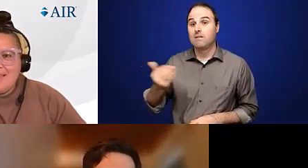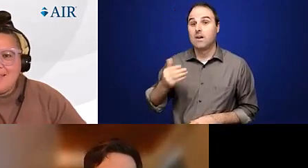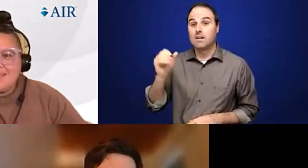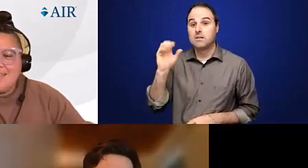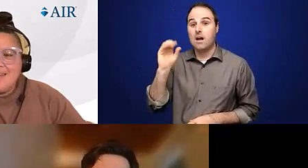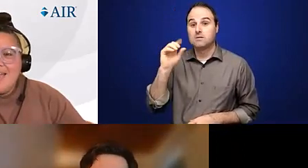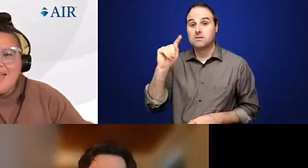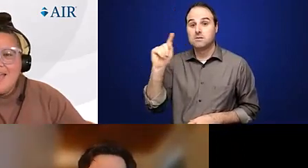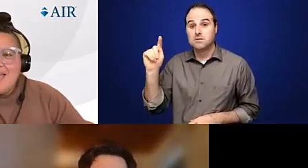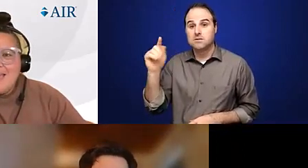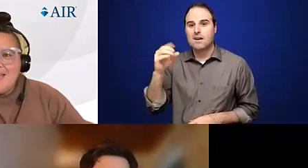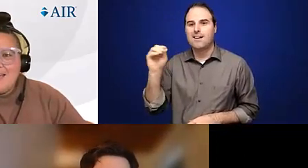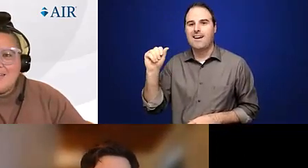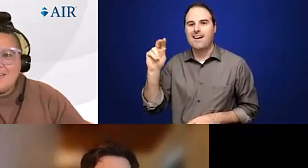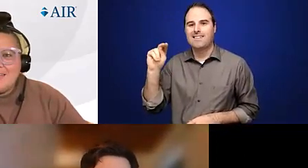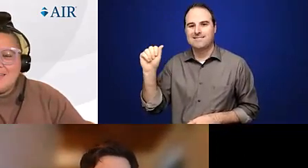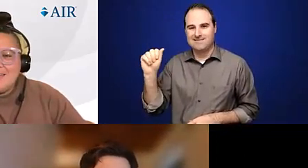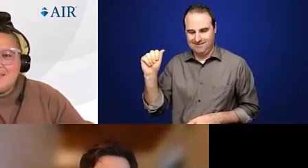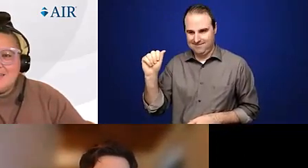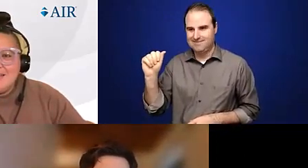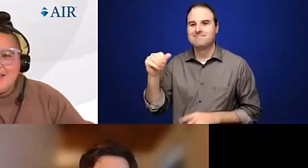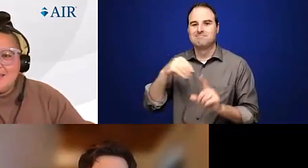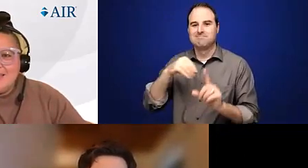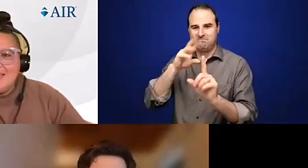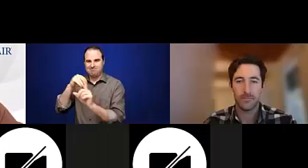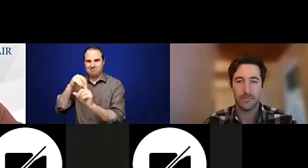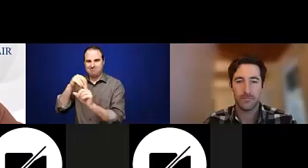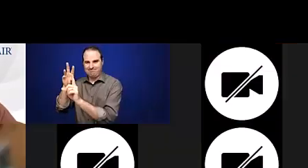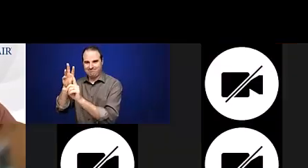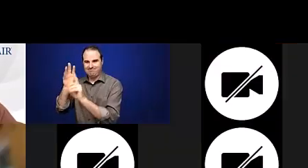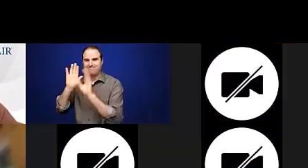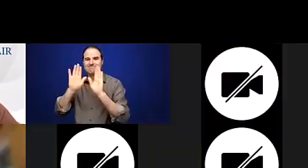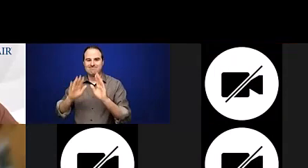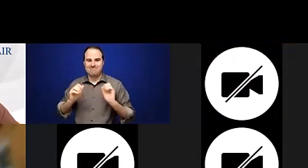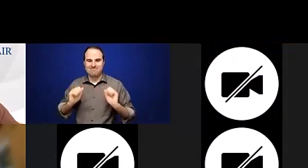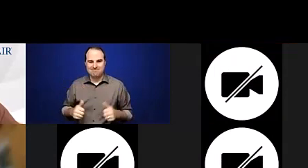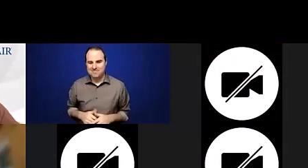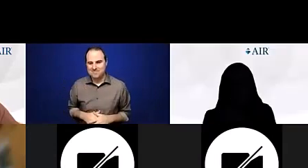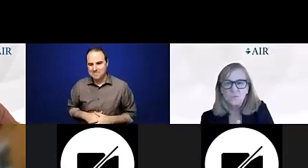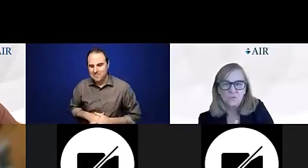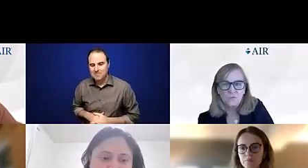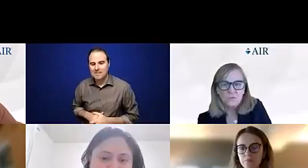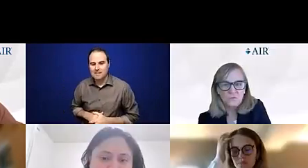excellent-- and Kathleen, who will